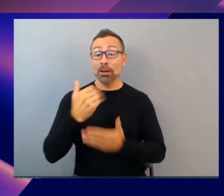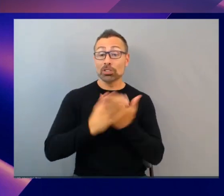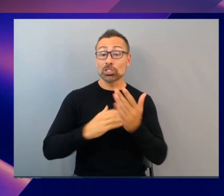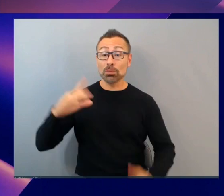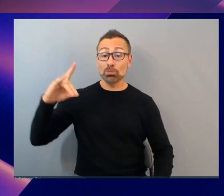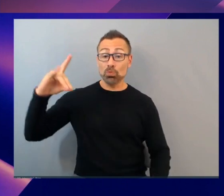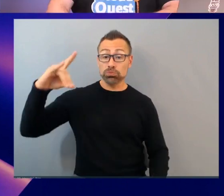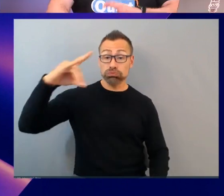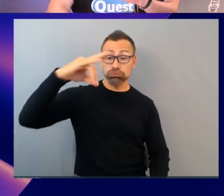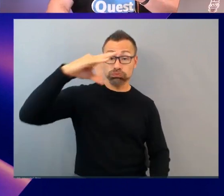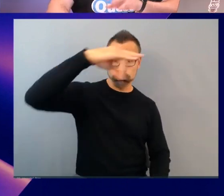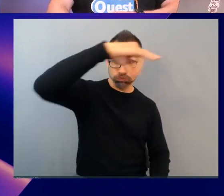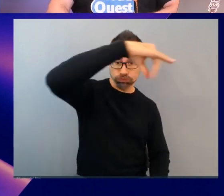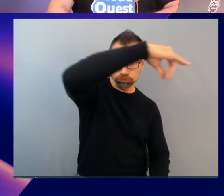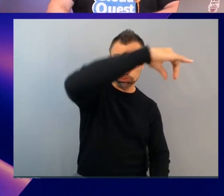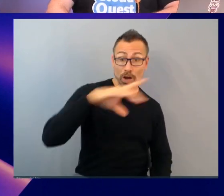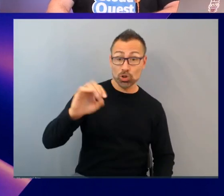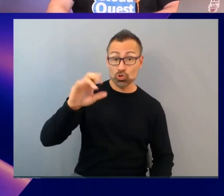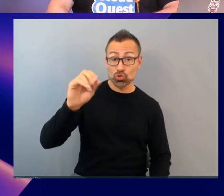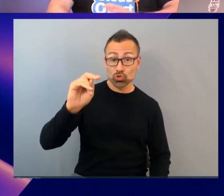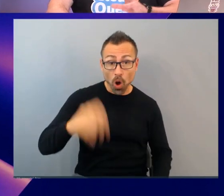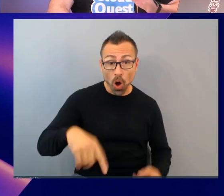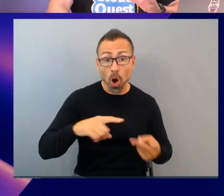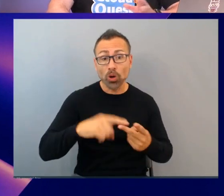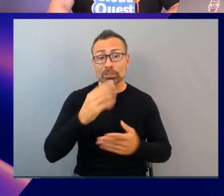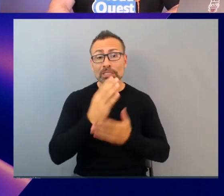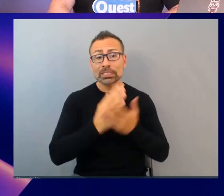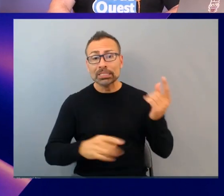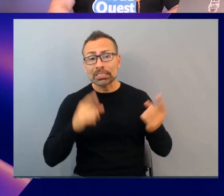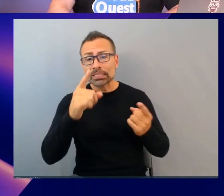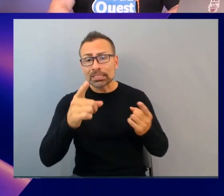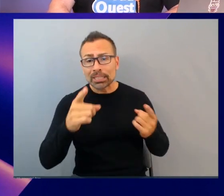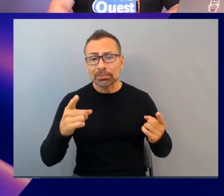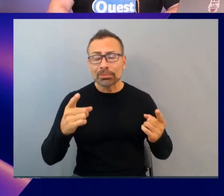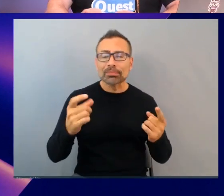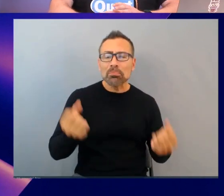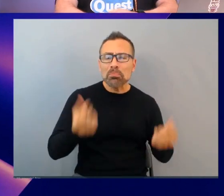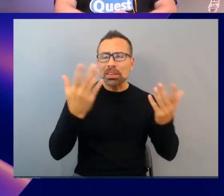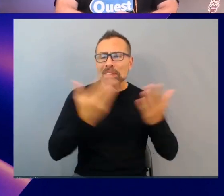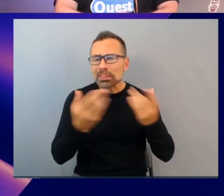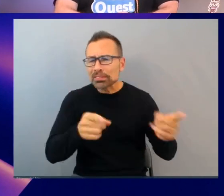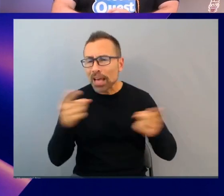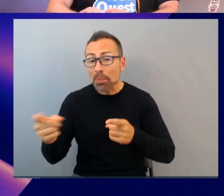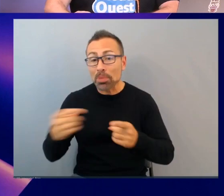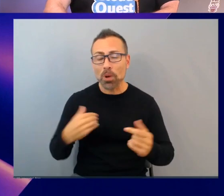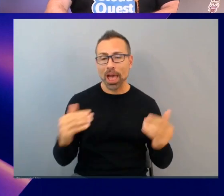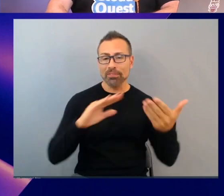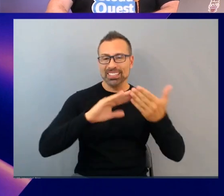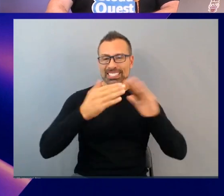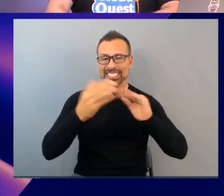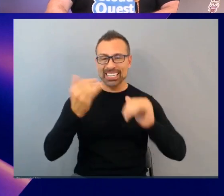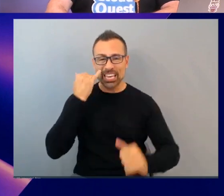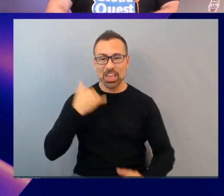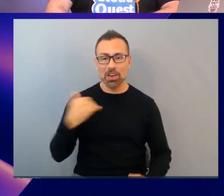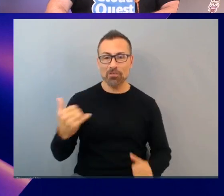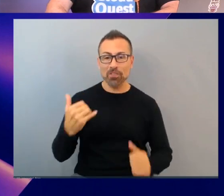and some paws, and there's lots of things happening. There is this city where if I click in drone view, I can see how my city looks like.